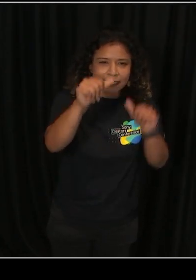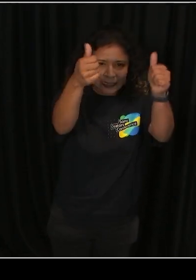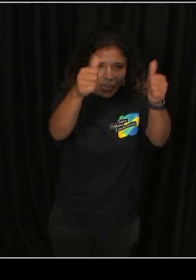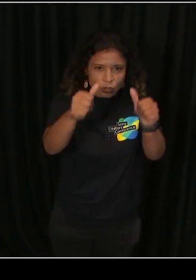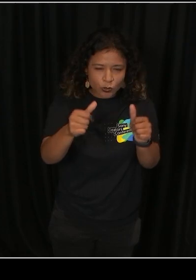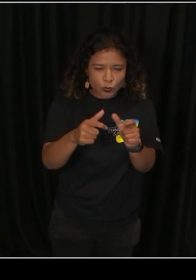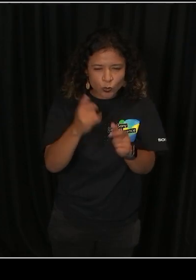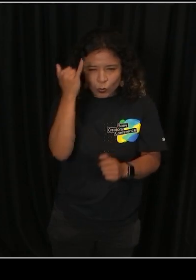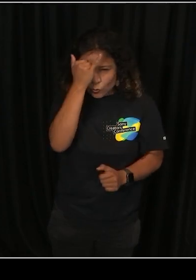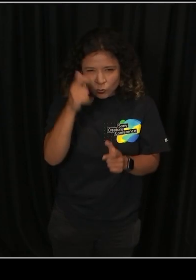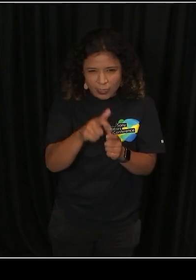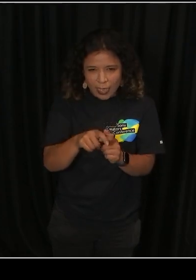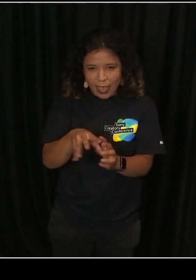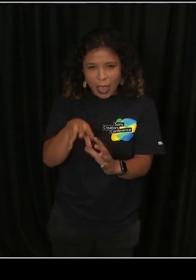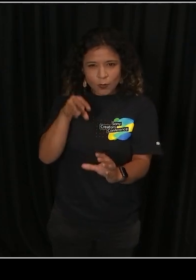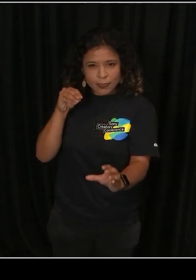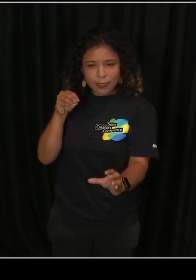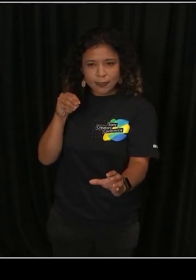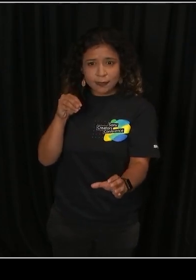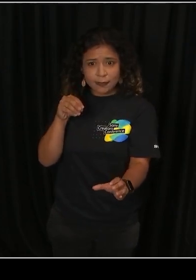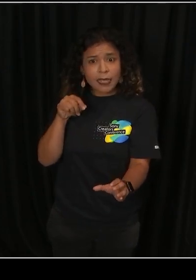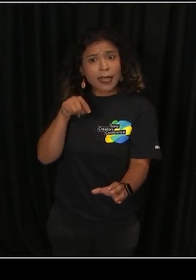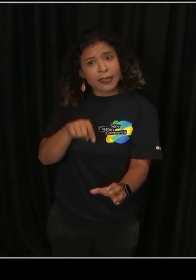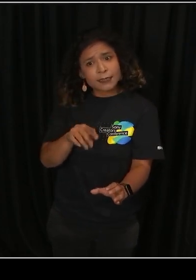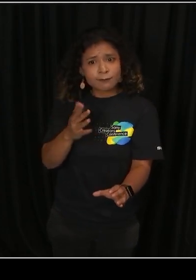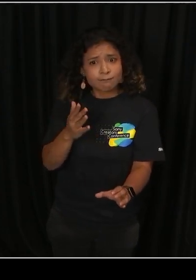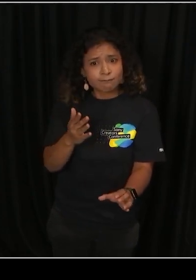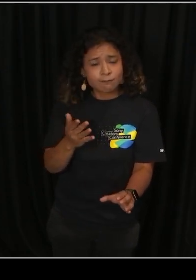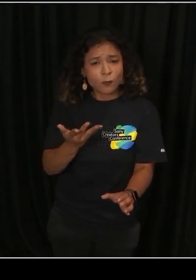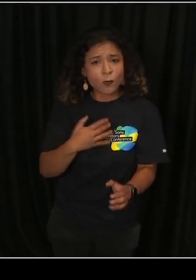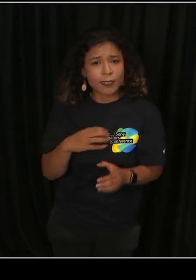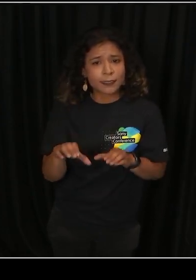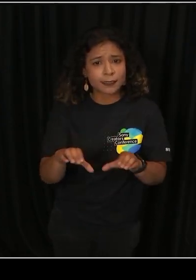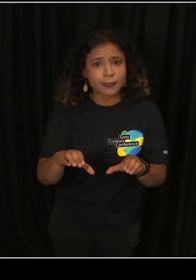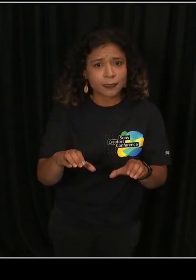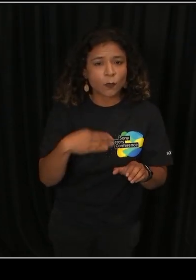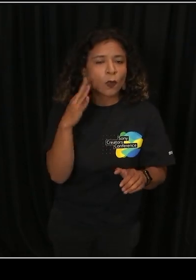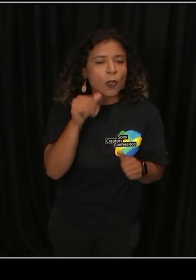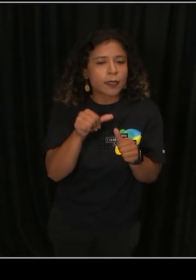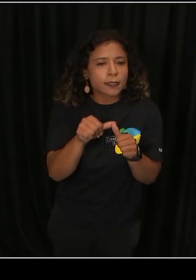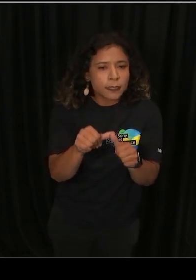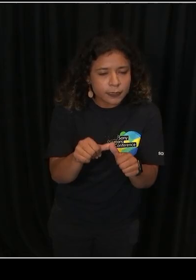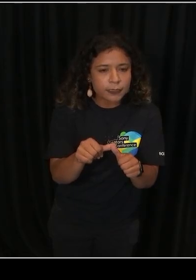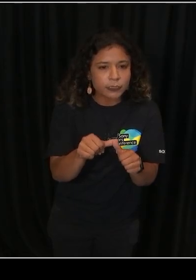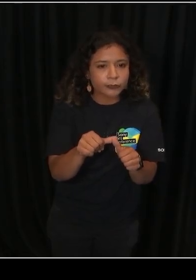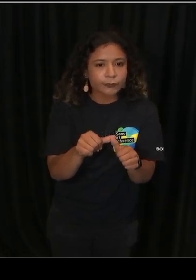And so this is kind of a digital twin. So we direct to continue exploring the experiences